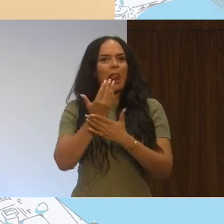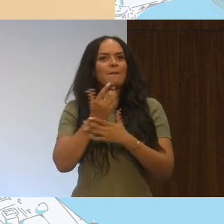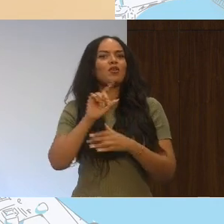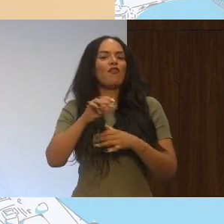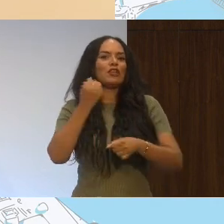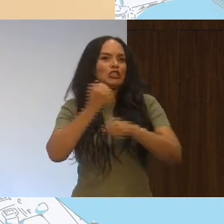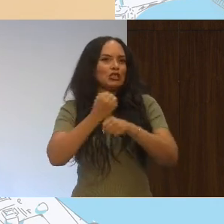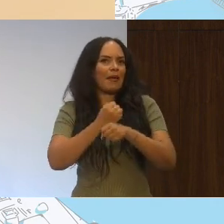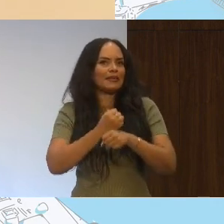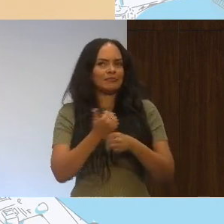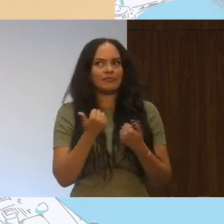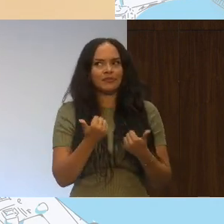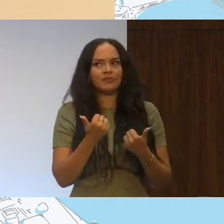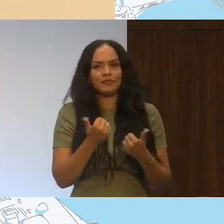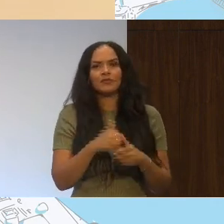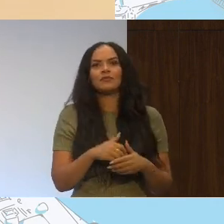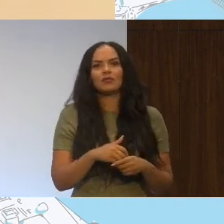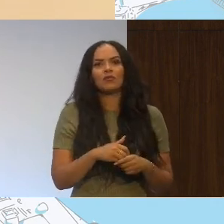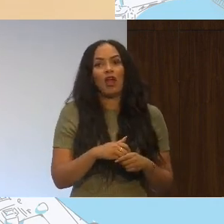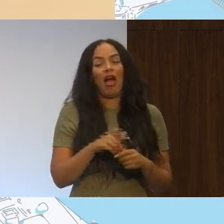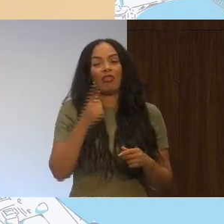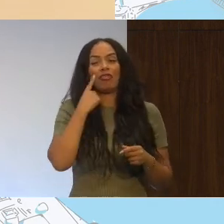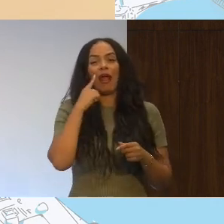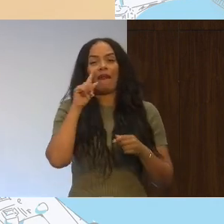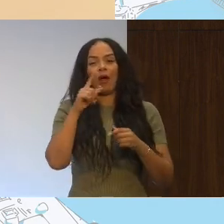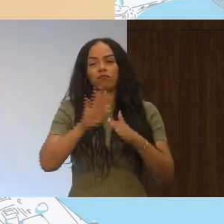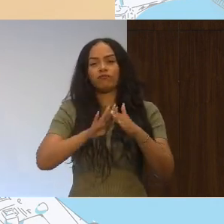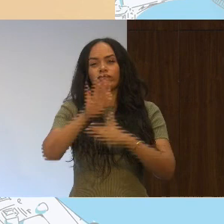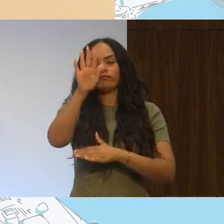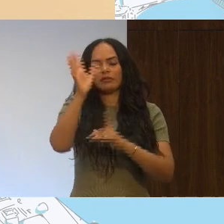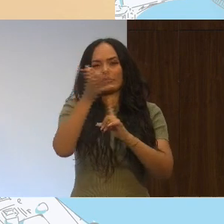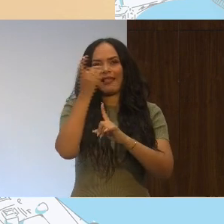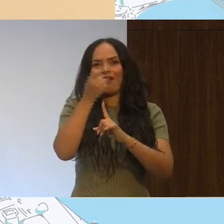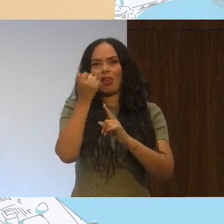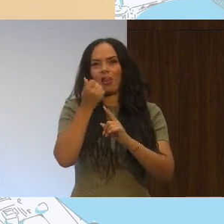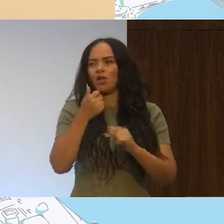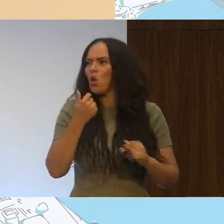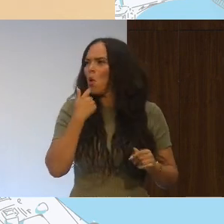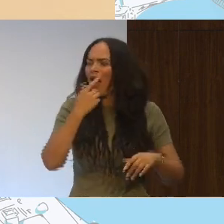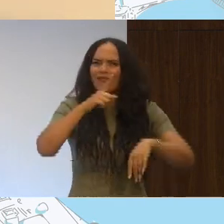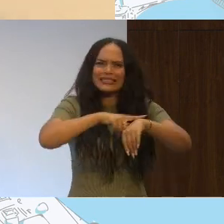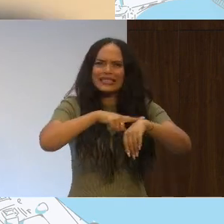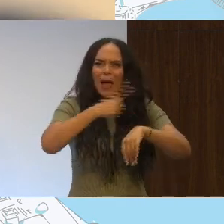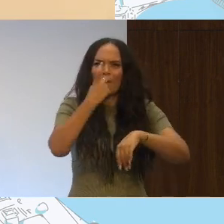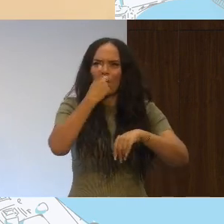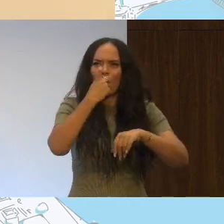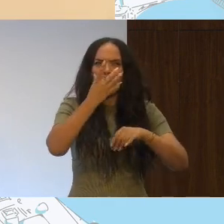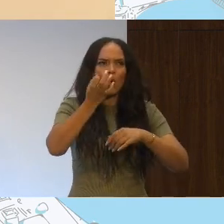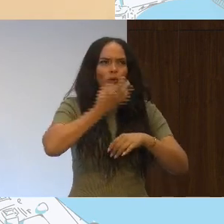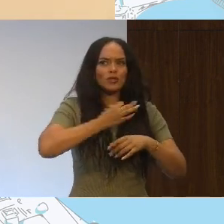And so yes, that's going to be that's going to be a good thing. Thank you very much. So do we have time for one question? I don't know.